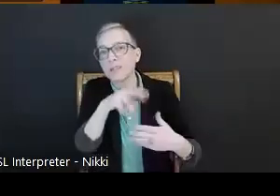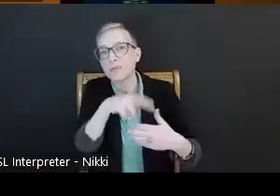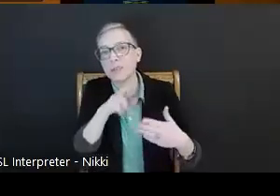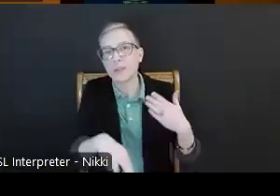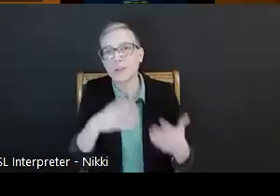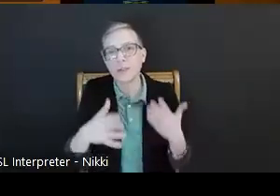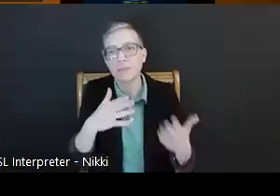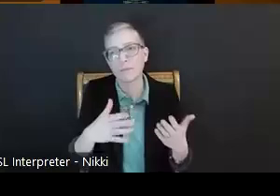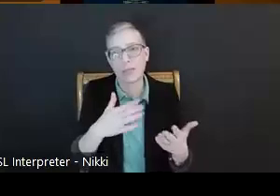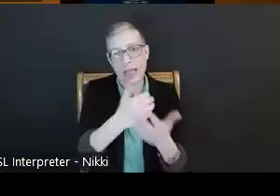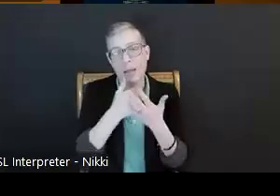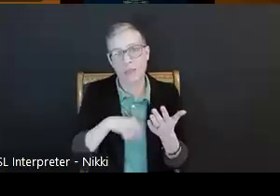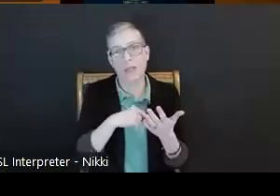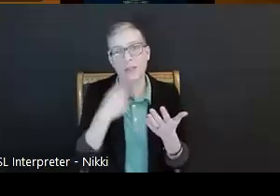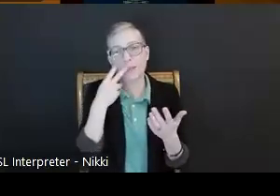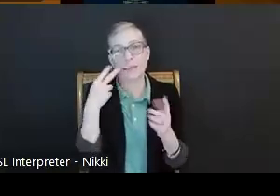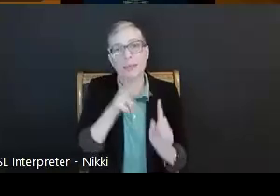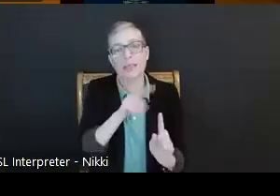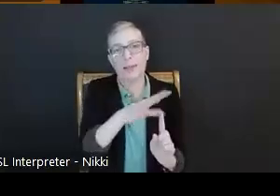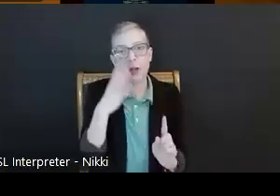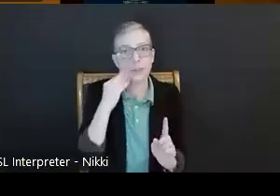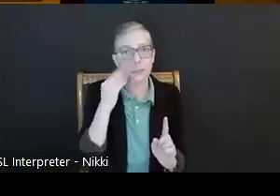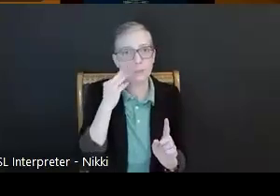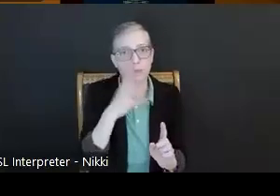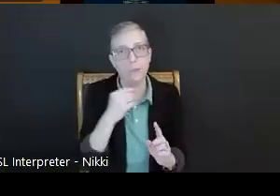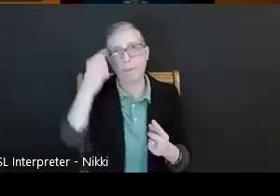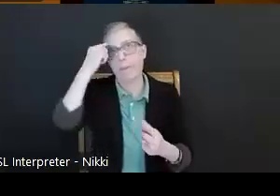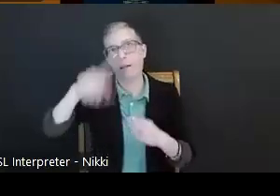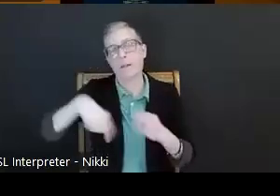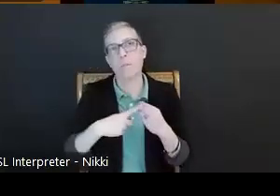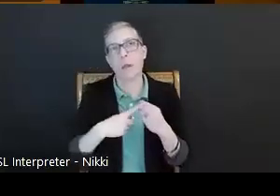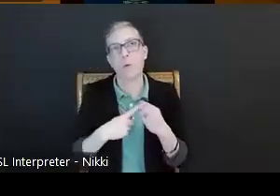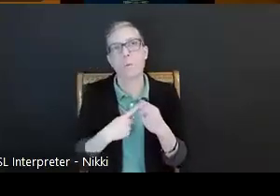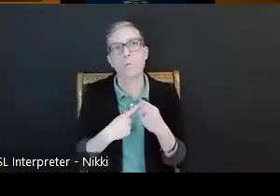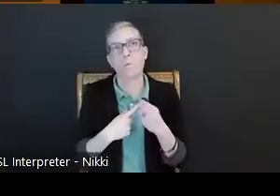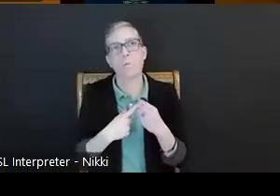that we can think about that this intervention is targeting and be able to adapt it even further for